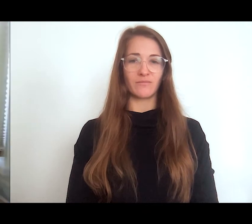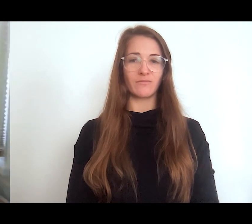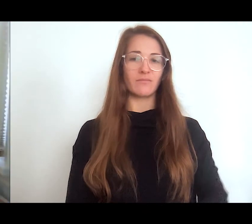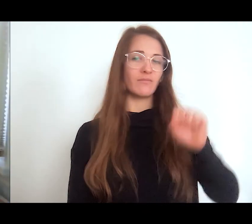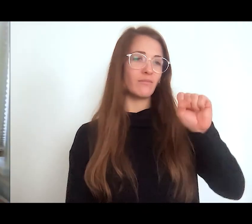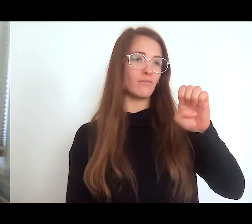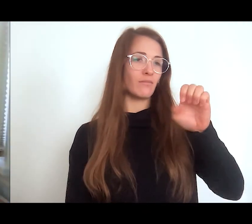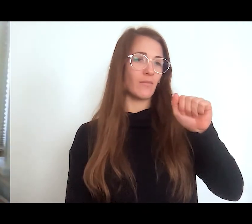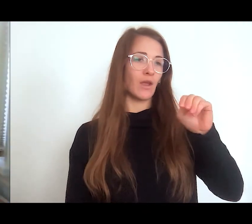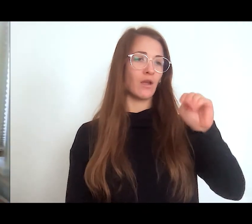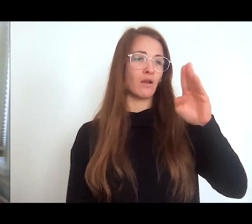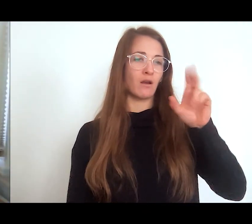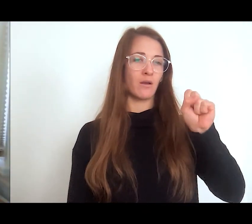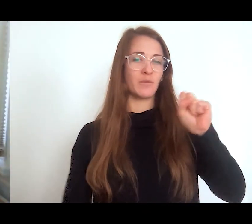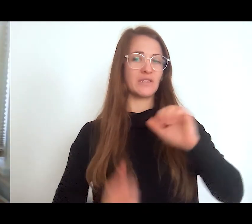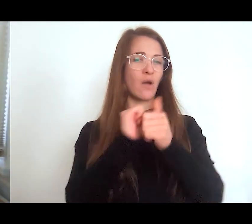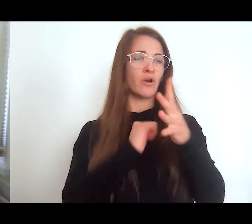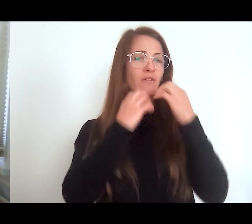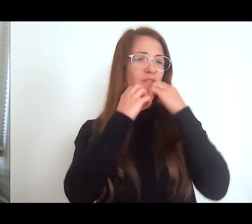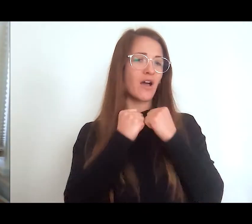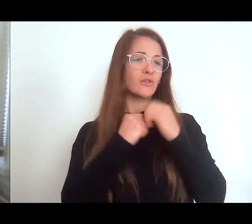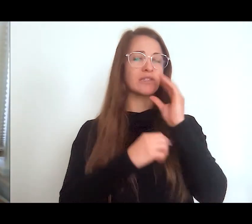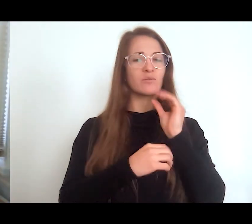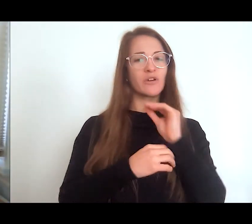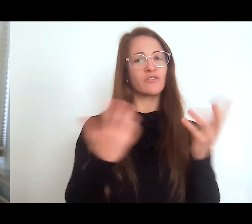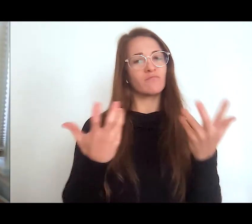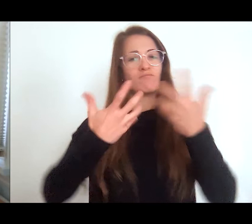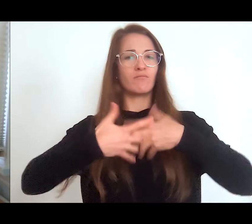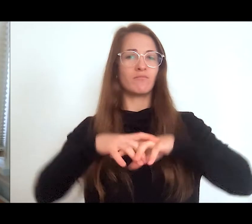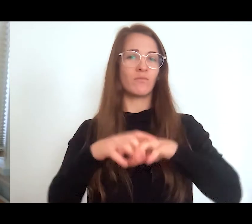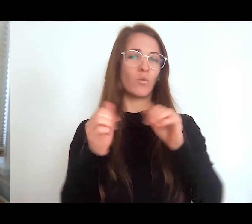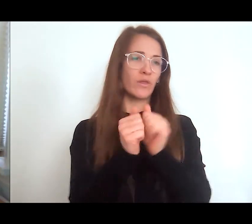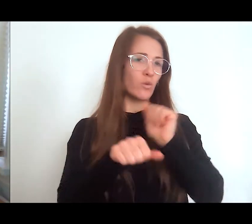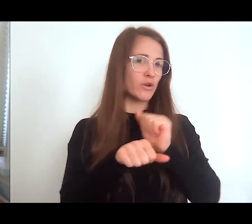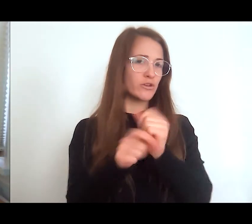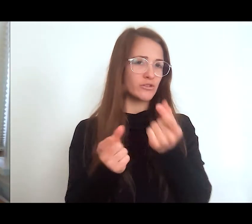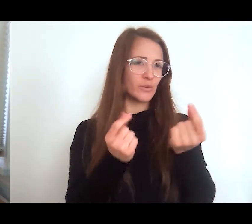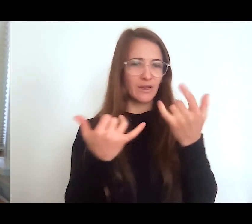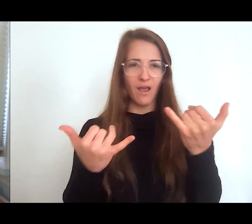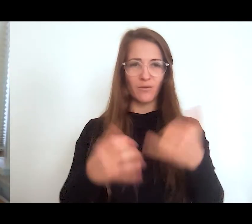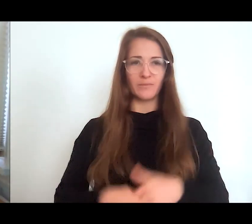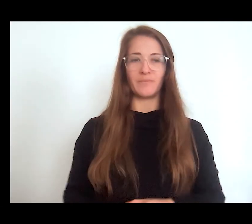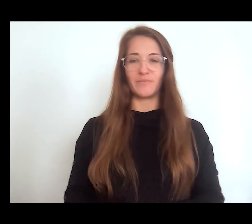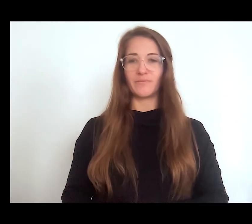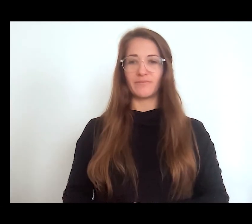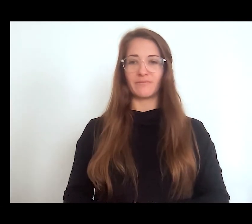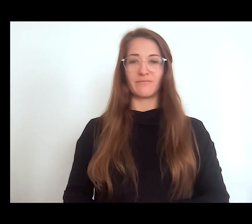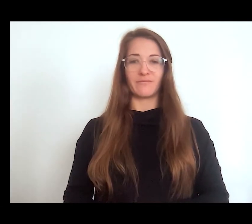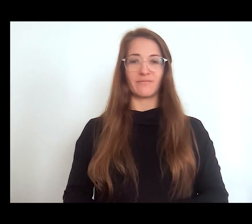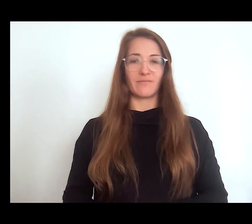SEAMUS, HOW WOULD YOU SAY YOUR VALUES AND EXPERIENCES